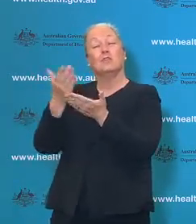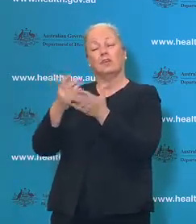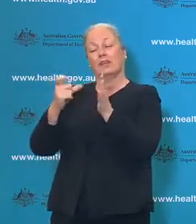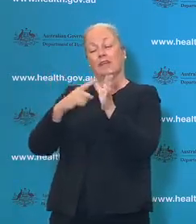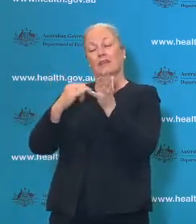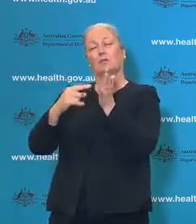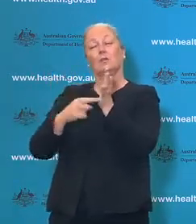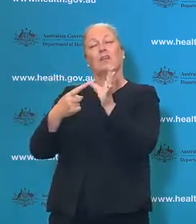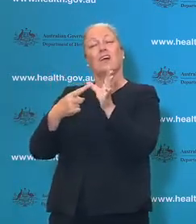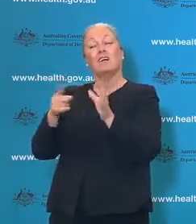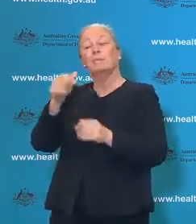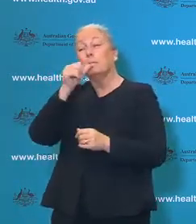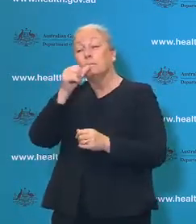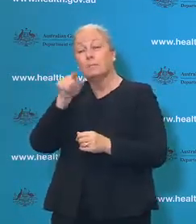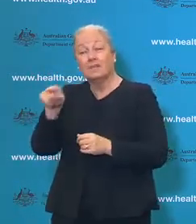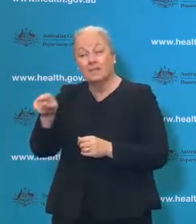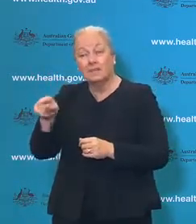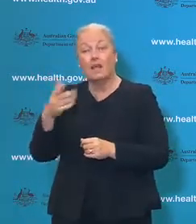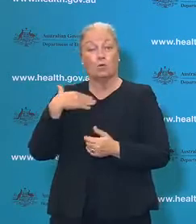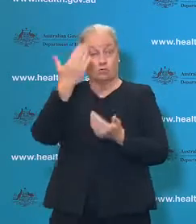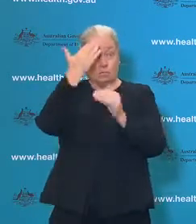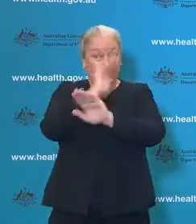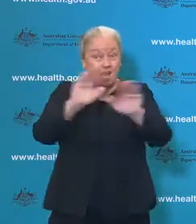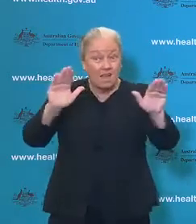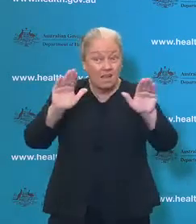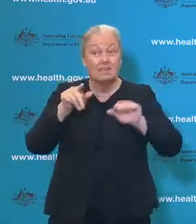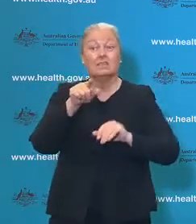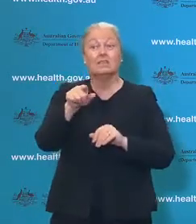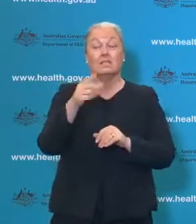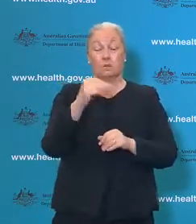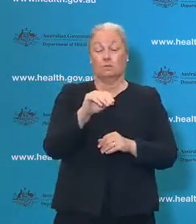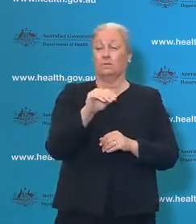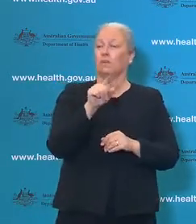that you if you were at the hotel between July the 3rd and July the 10th